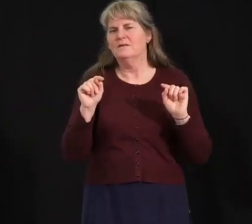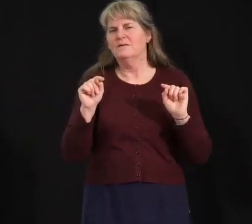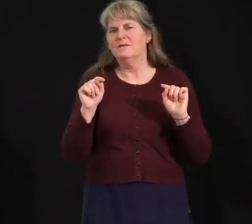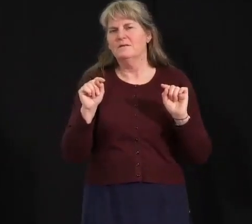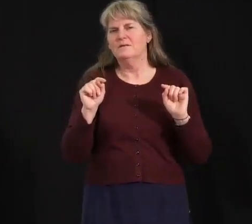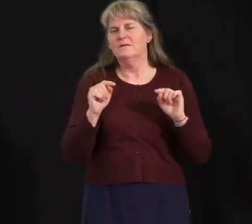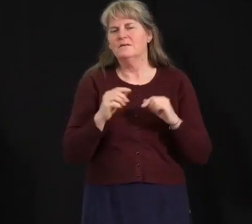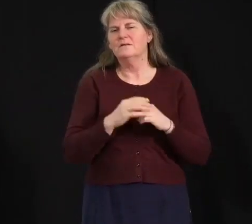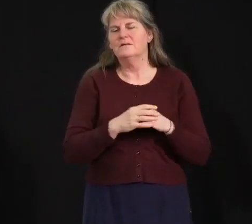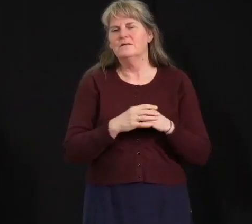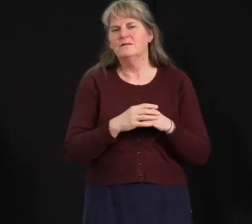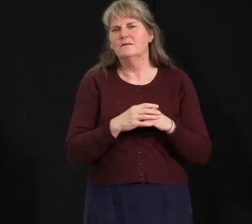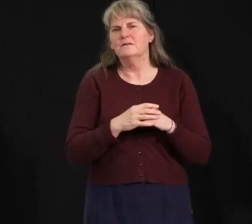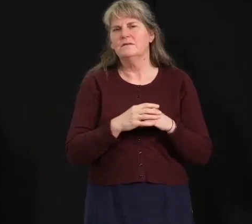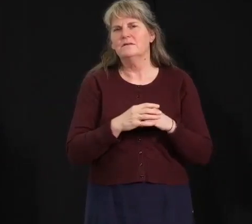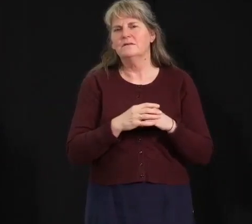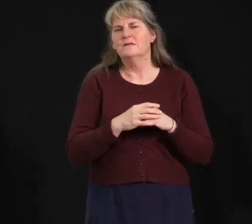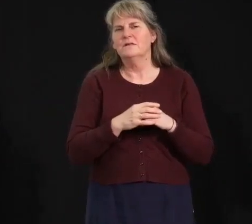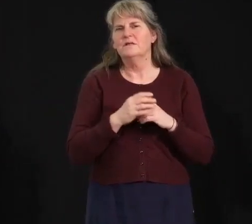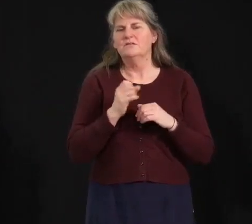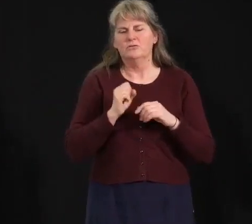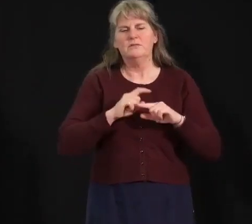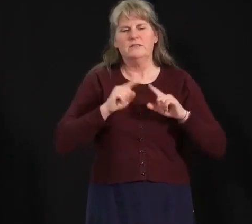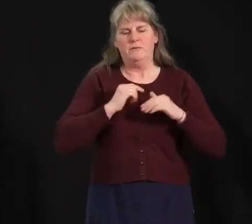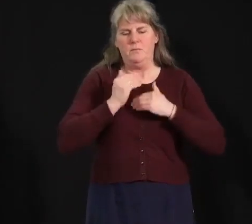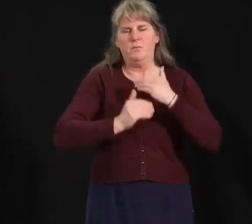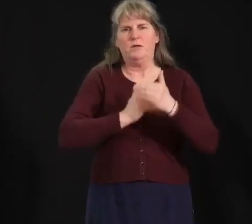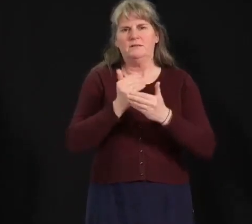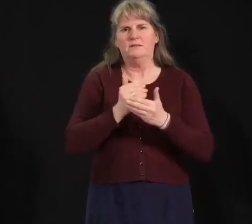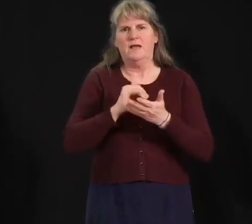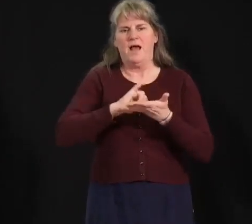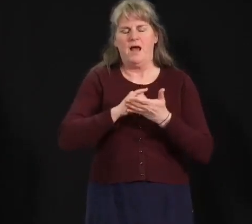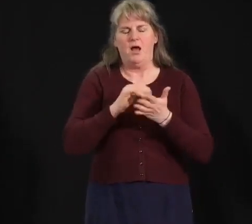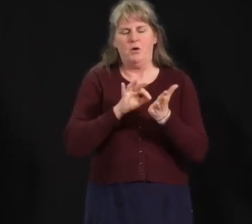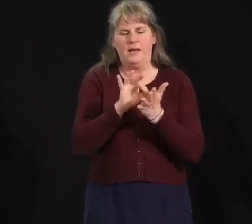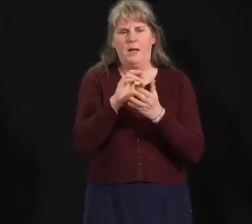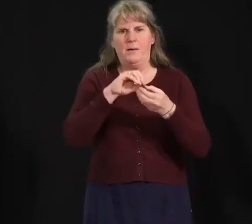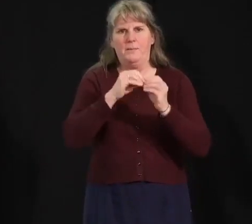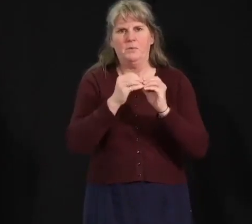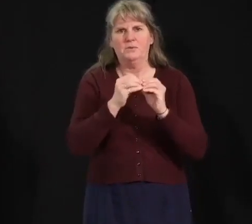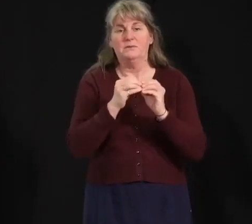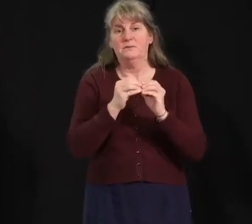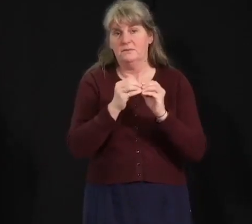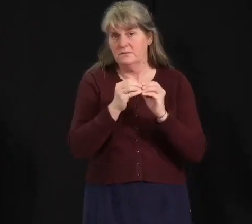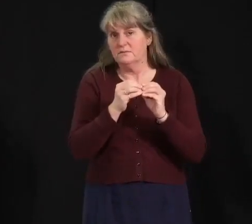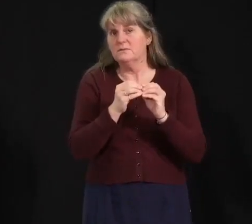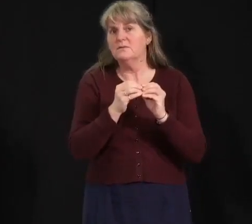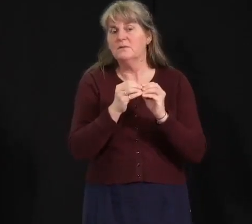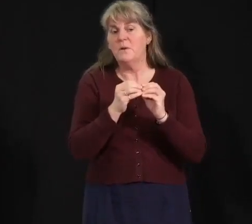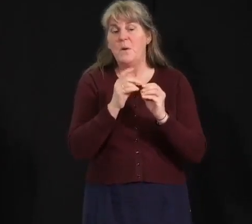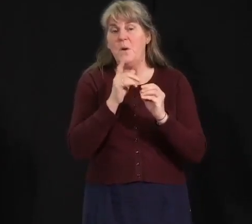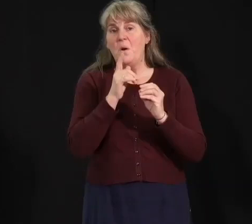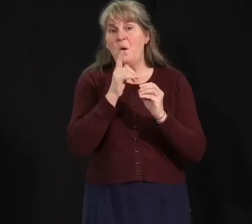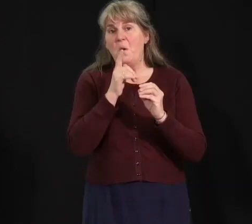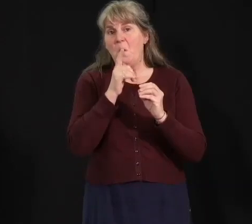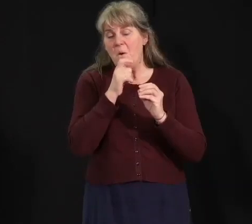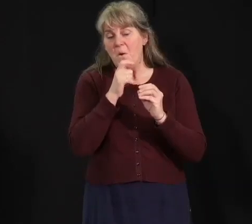numbers and tests rather than numbers of people. That was really simply a